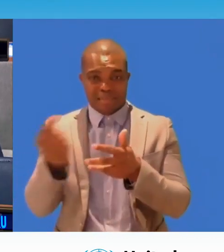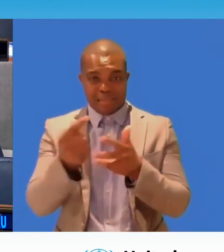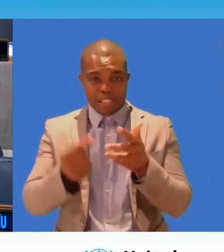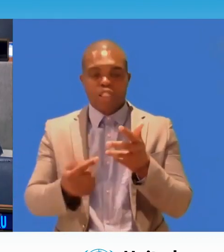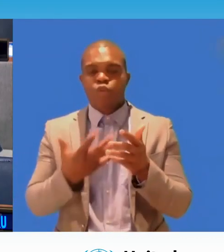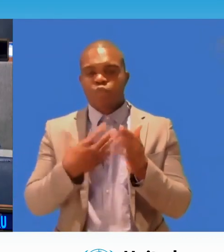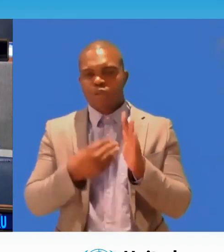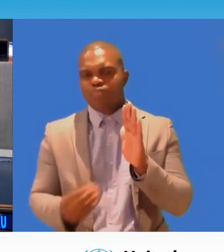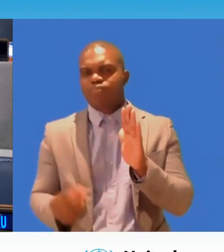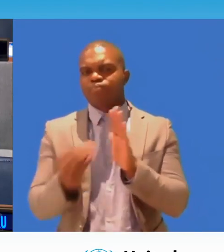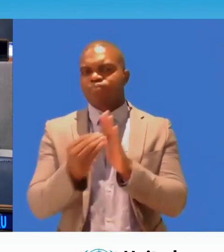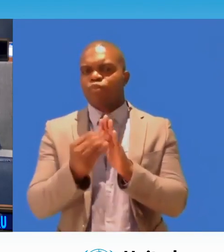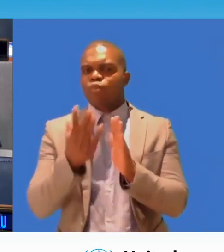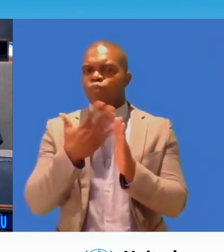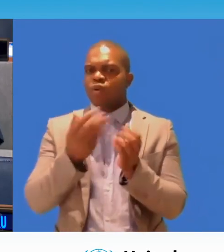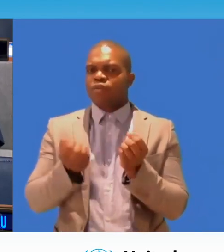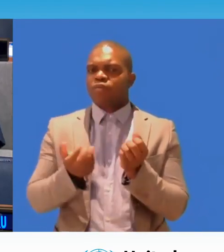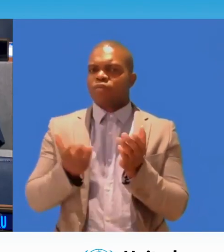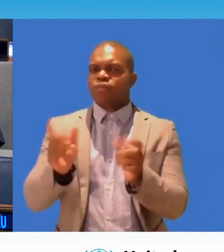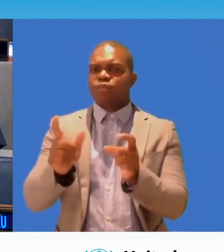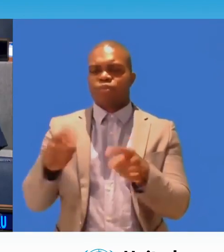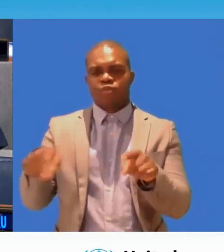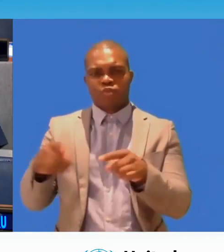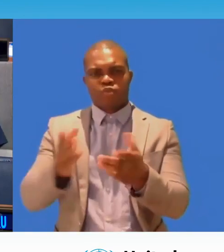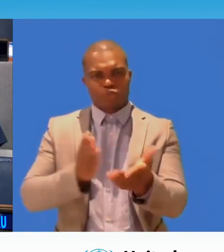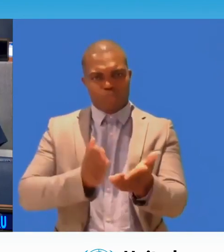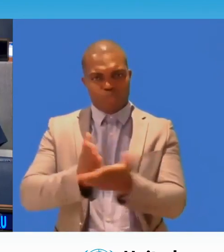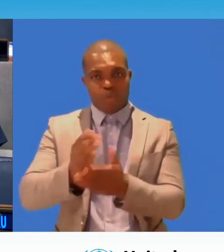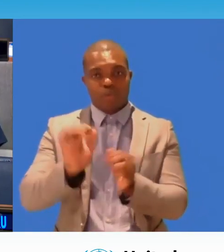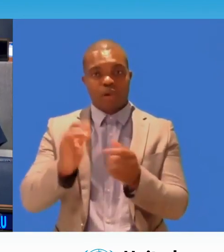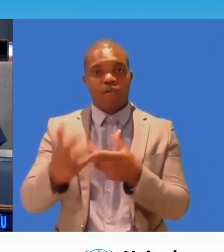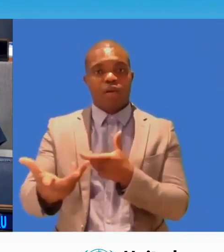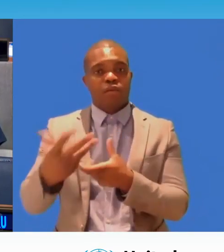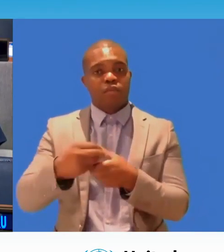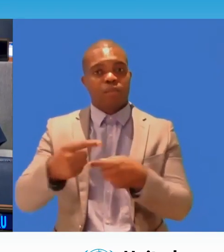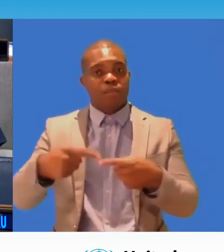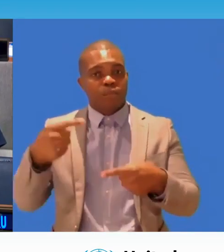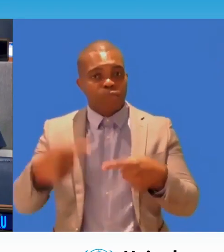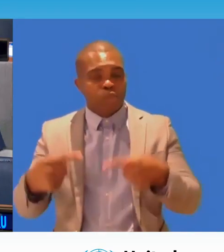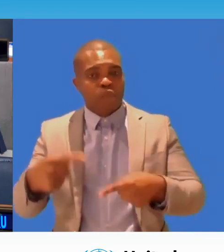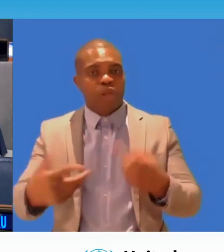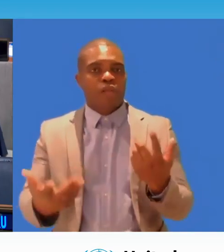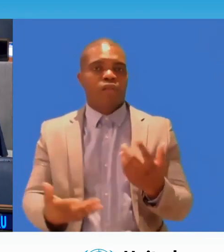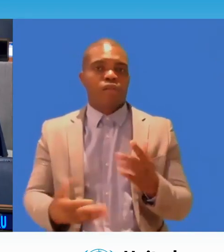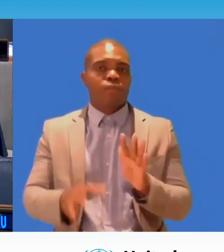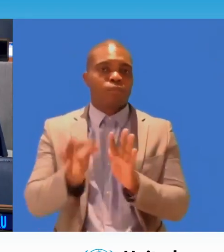has ratified the convention on the rights of persons with disabilities the government has